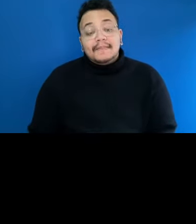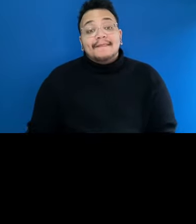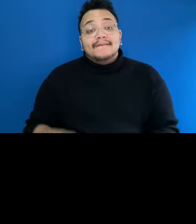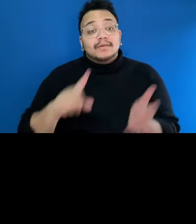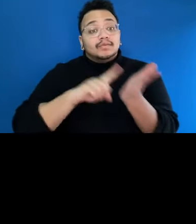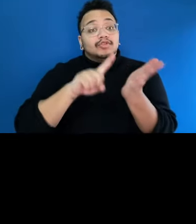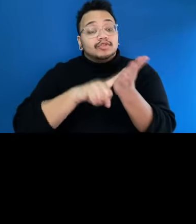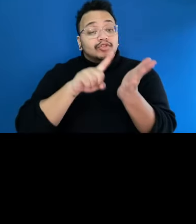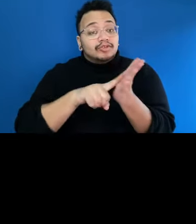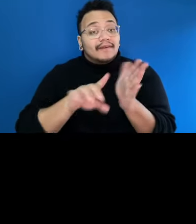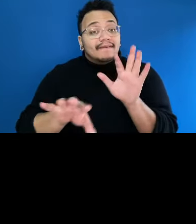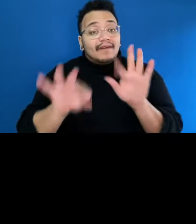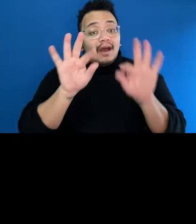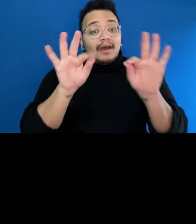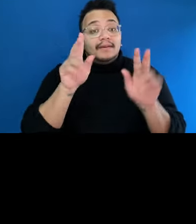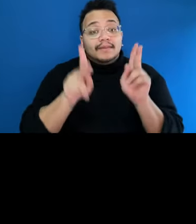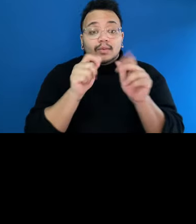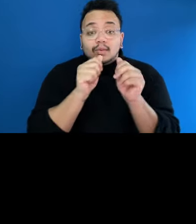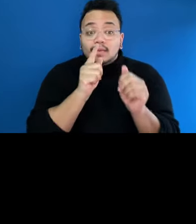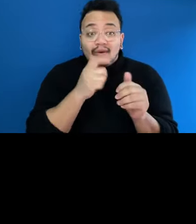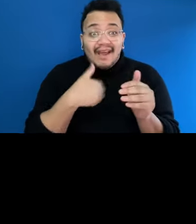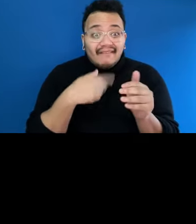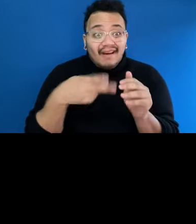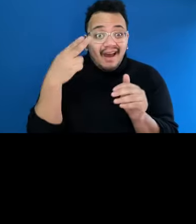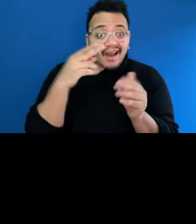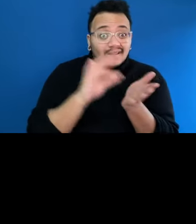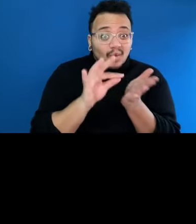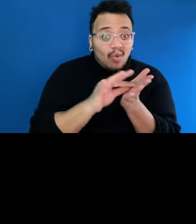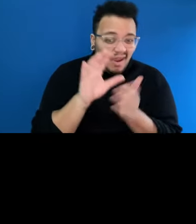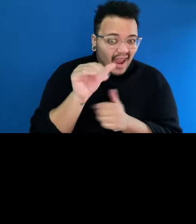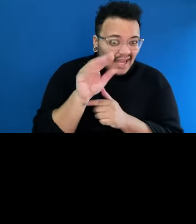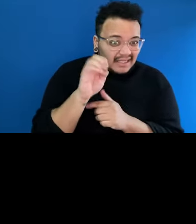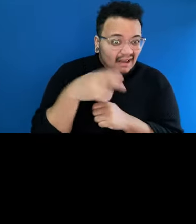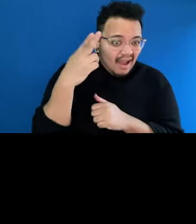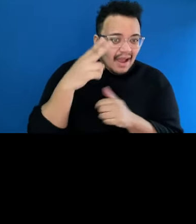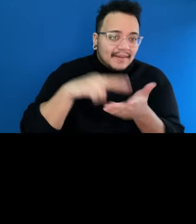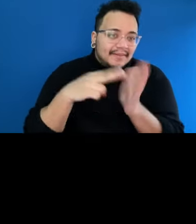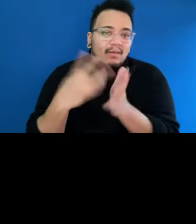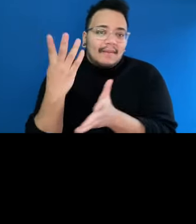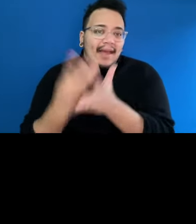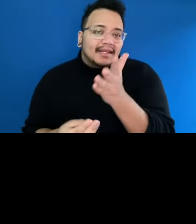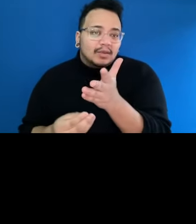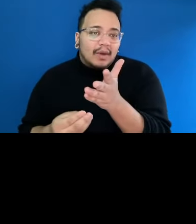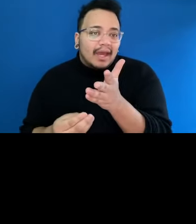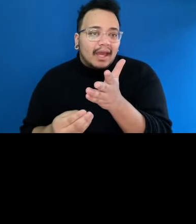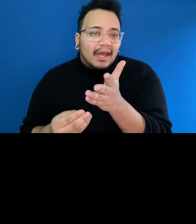with high ACEs did tend to die earlier than those with low or no ACEs.